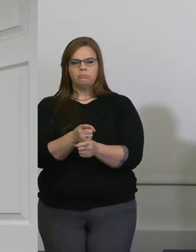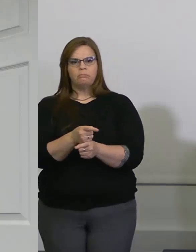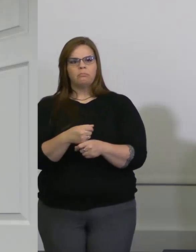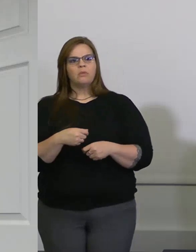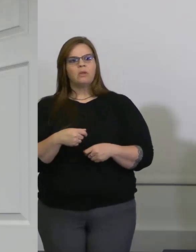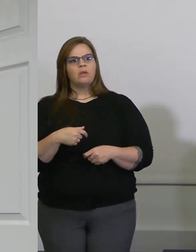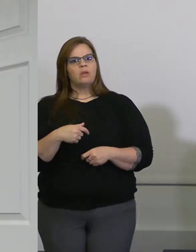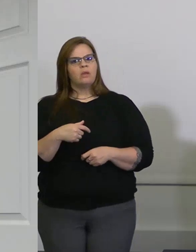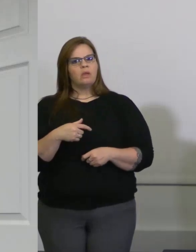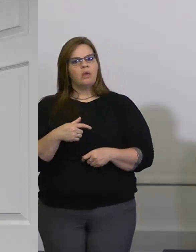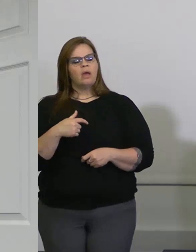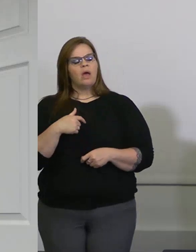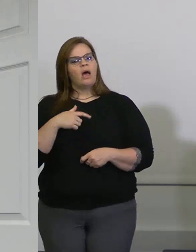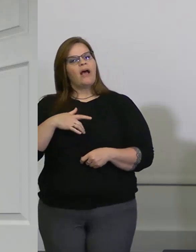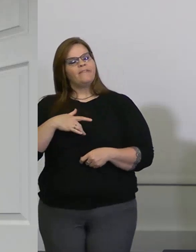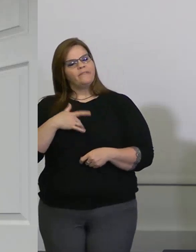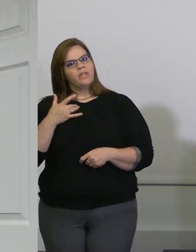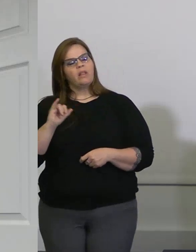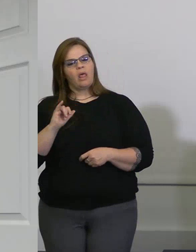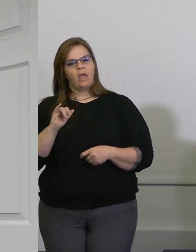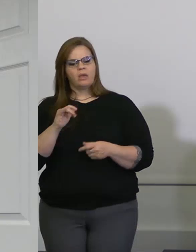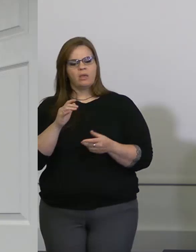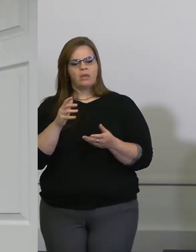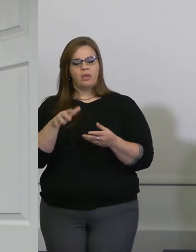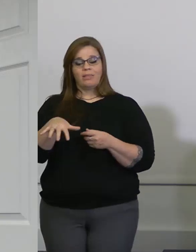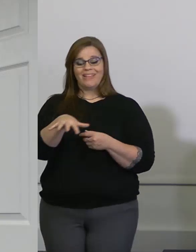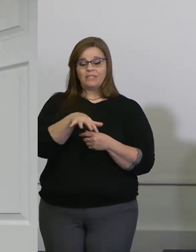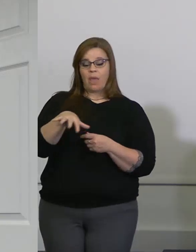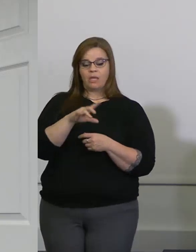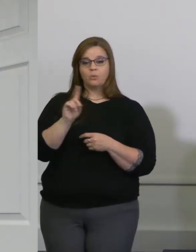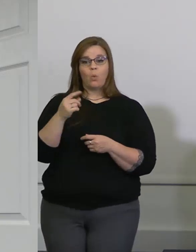record, you know, the products, the space that we play in has